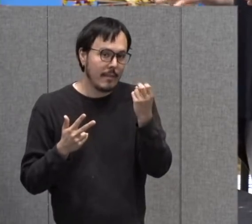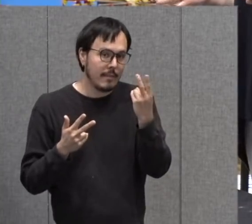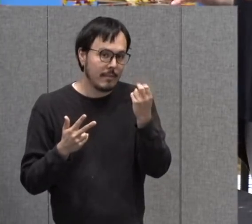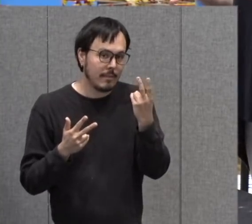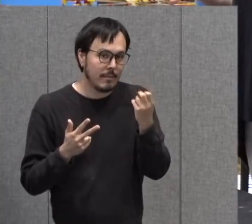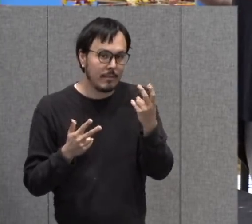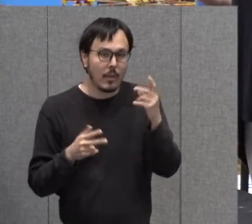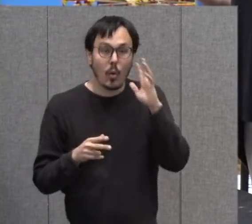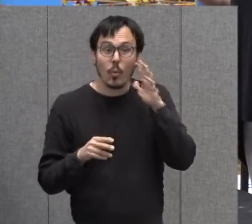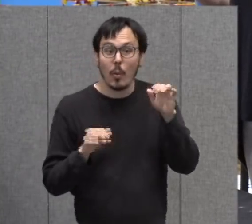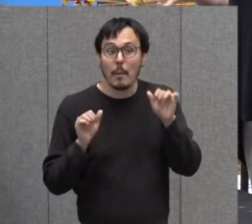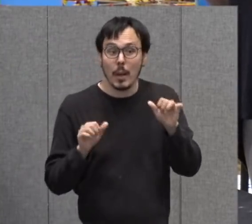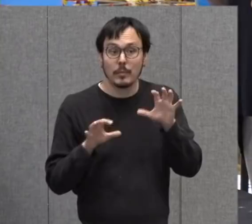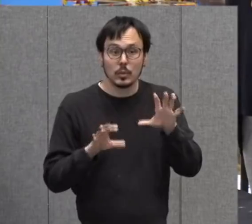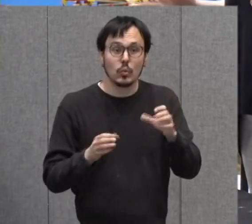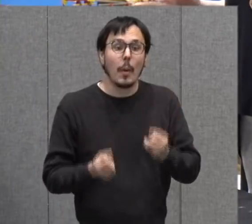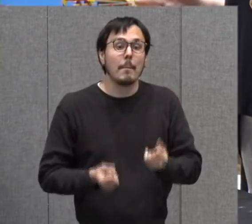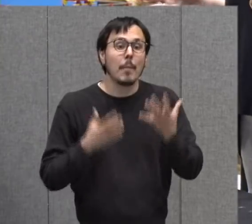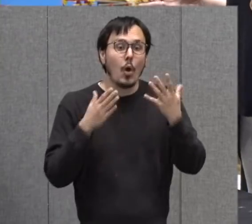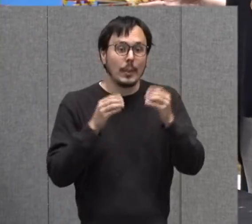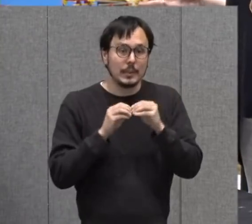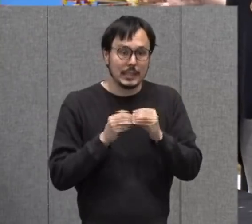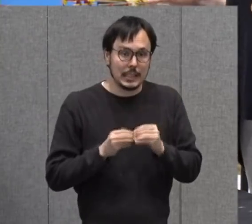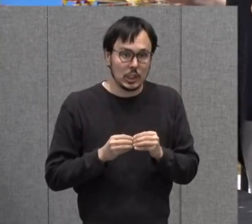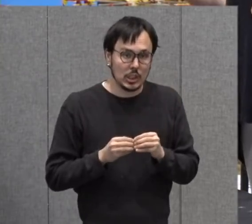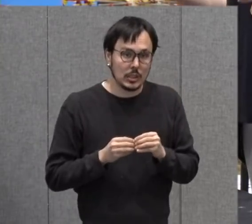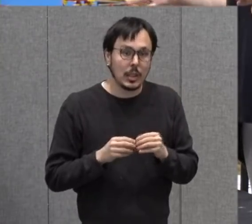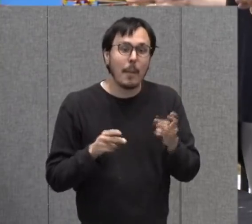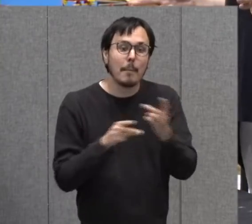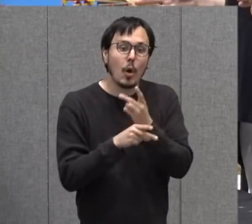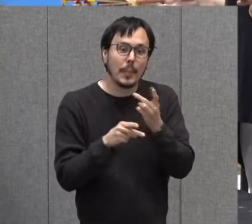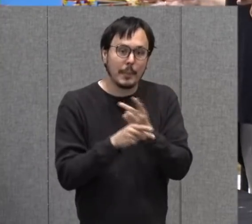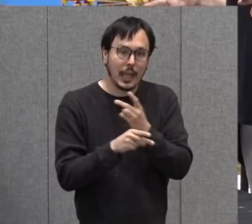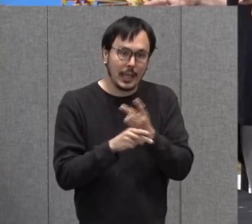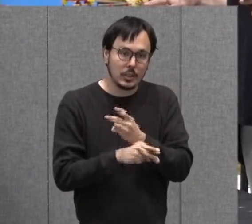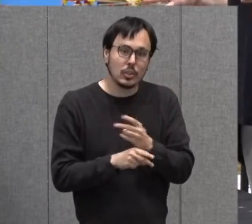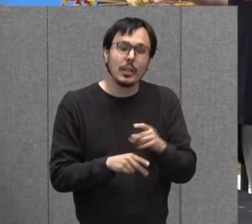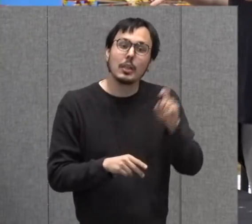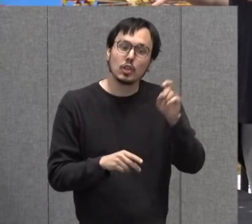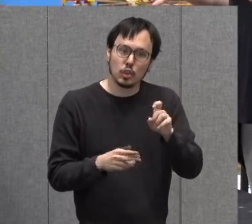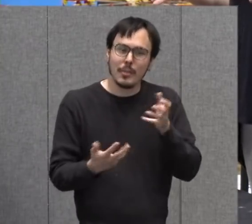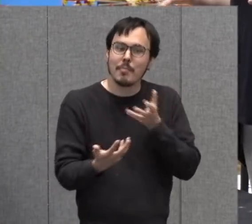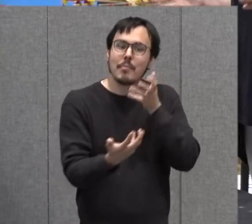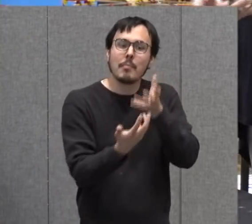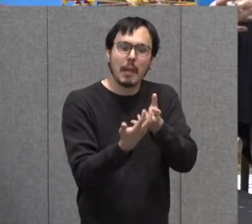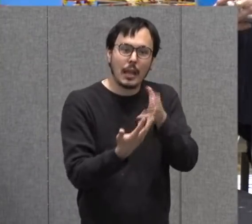some multi digit multiplication that fits right in with what you should be doing at this time.